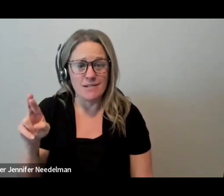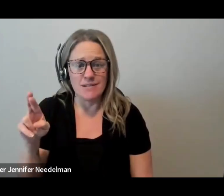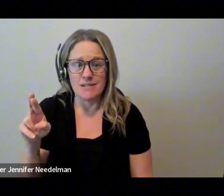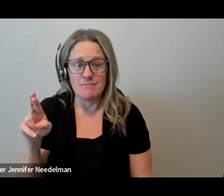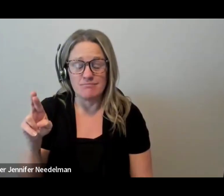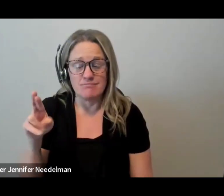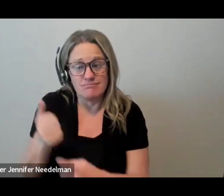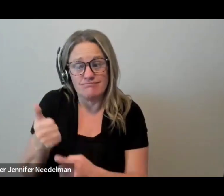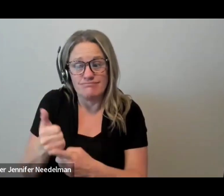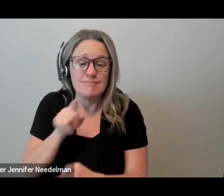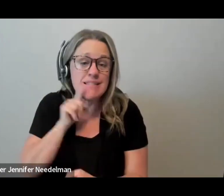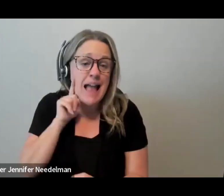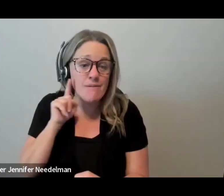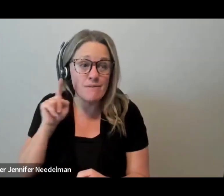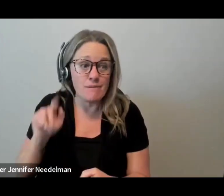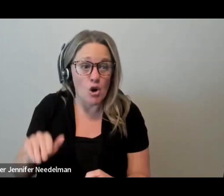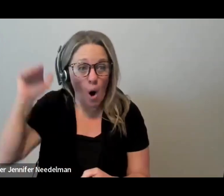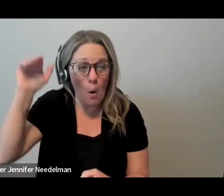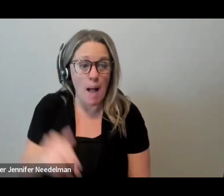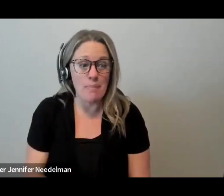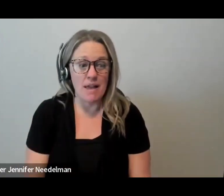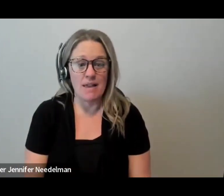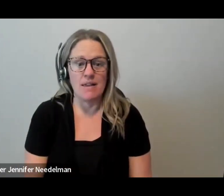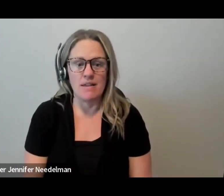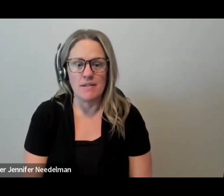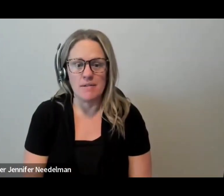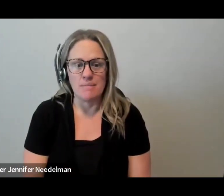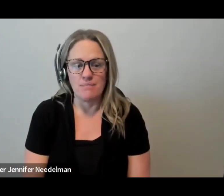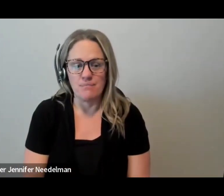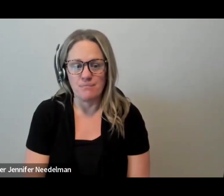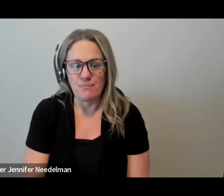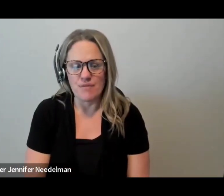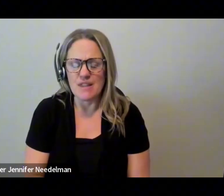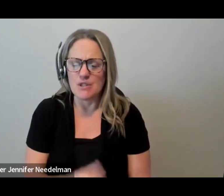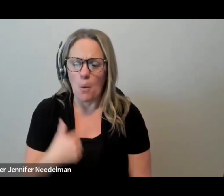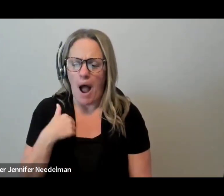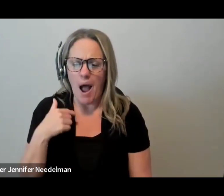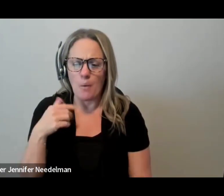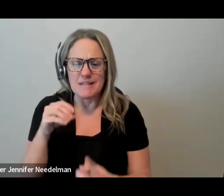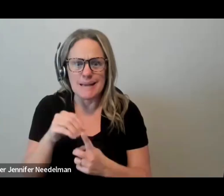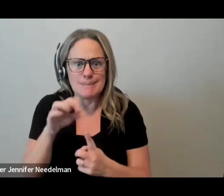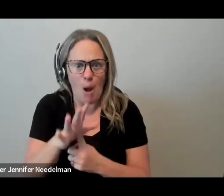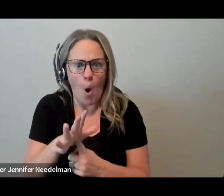to be deaf growing up. And so, you know, I was exposed very early on to